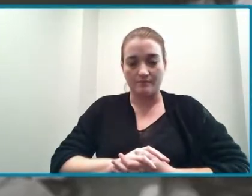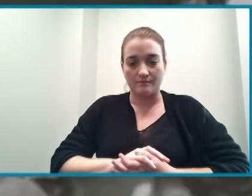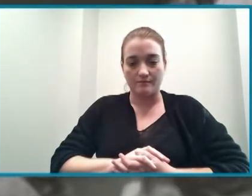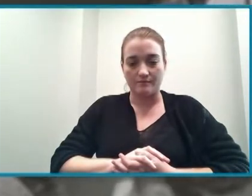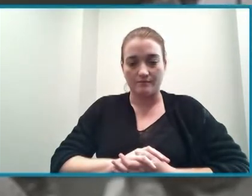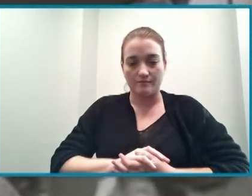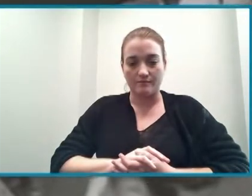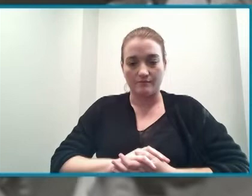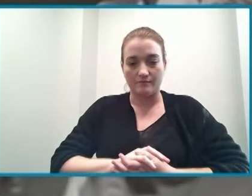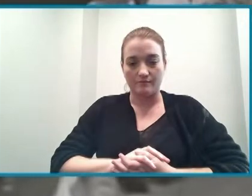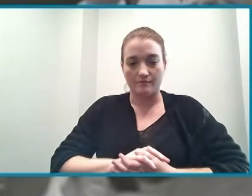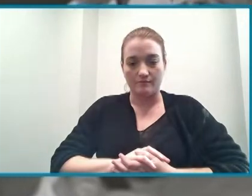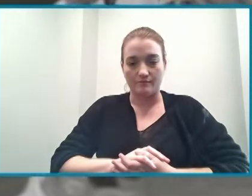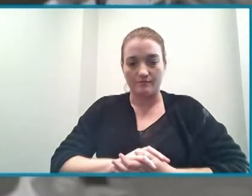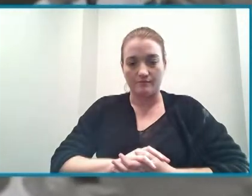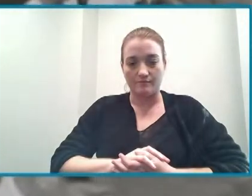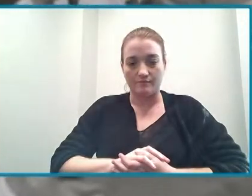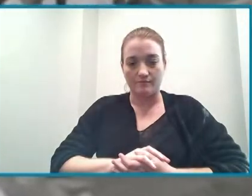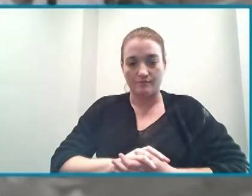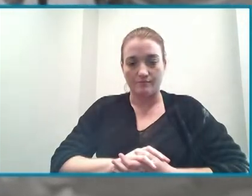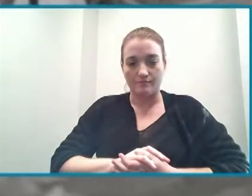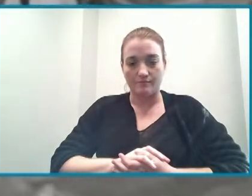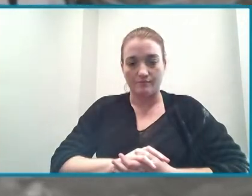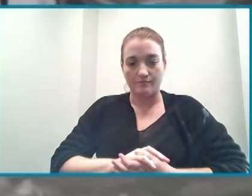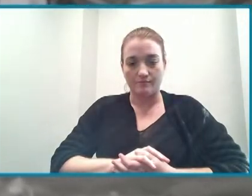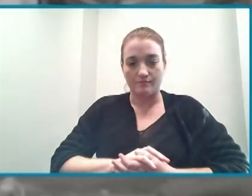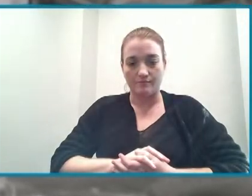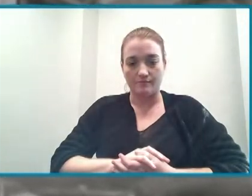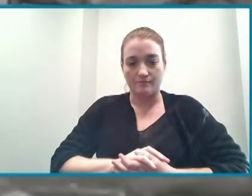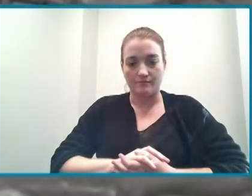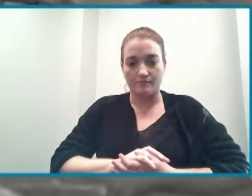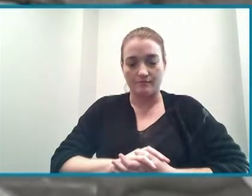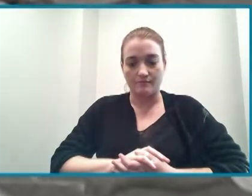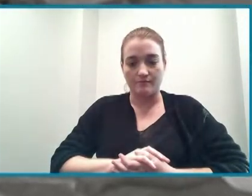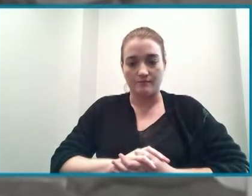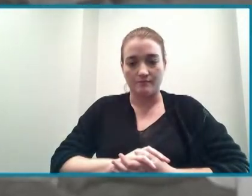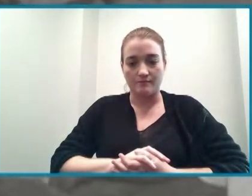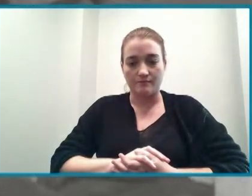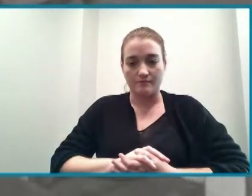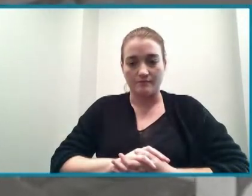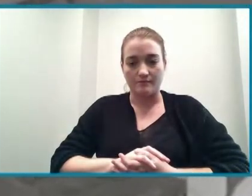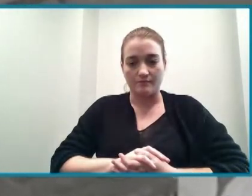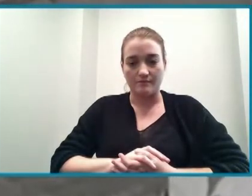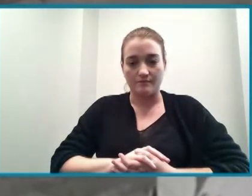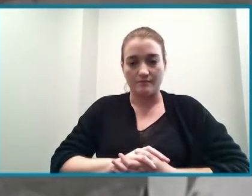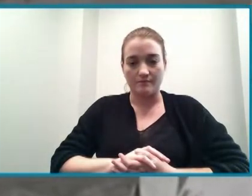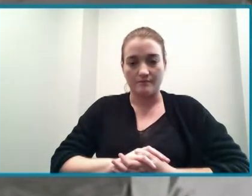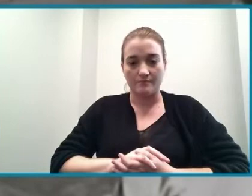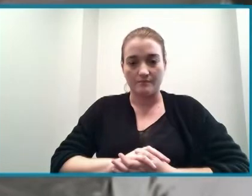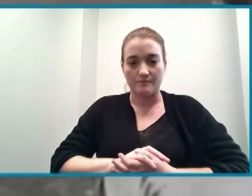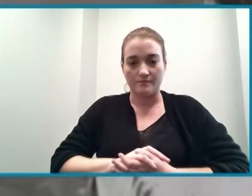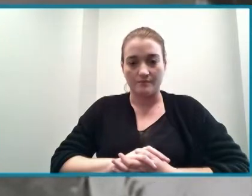after the Federated States of Micronesia came into effect, the citizens of,